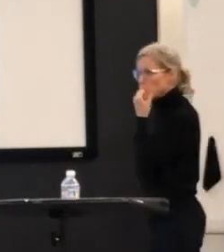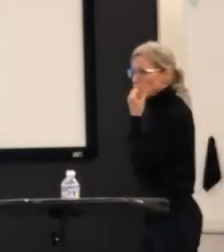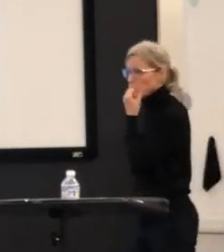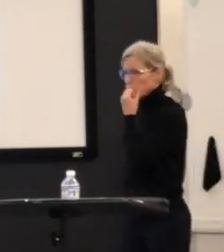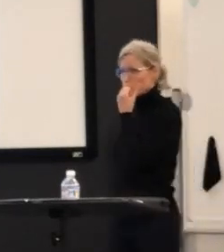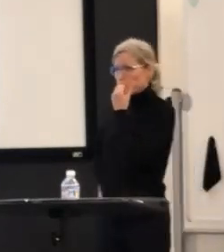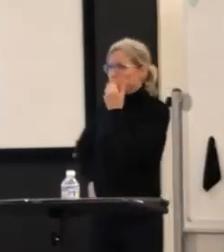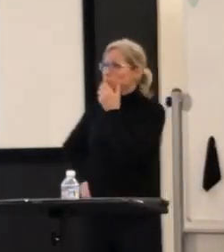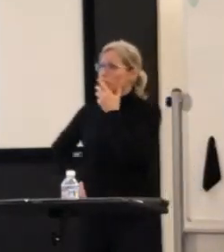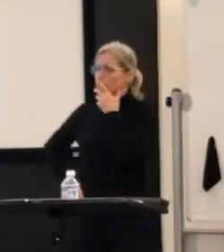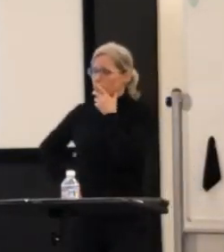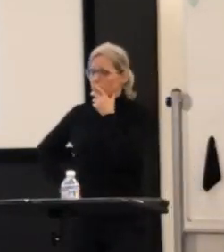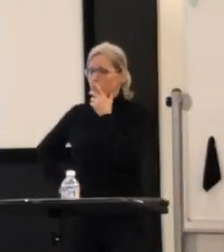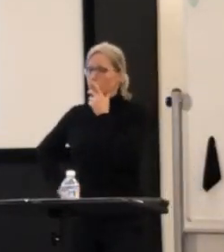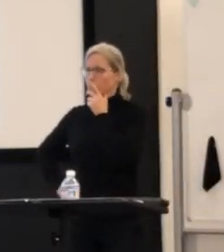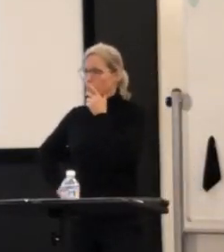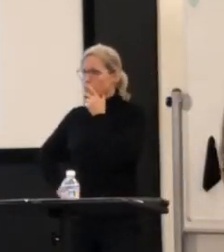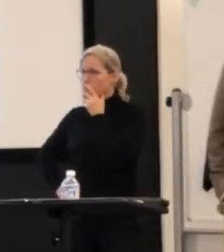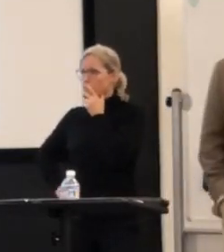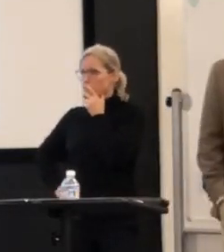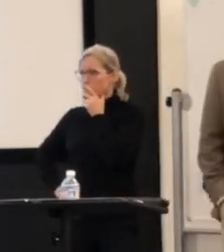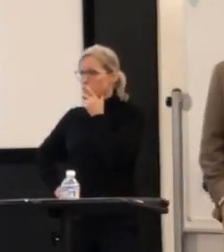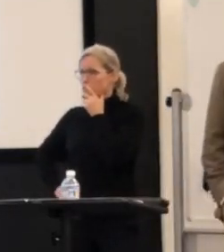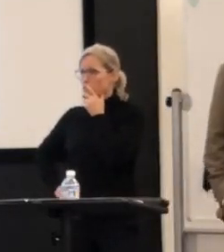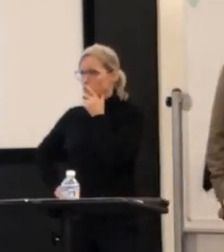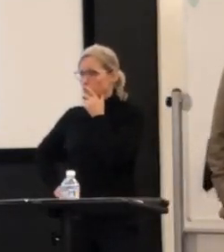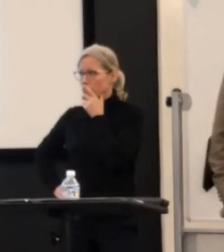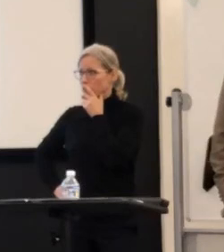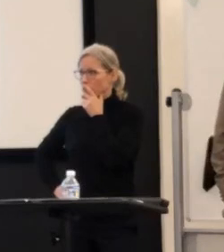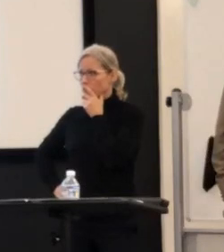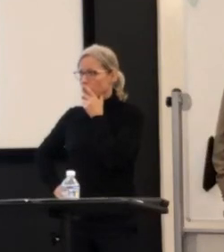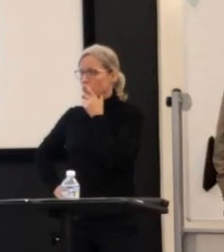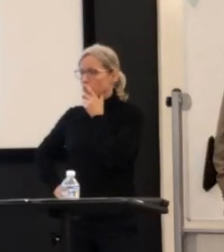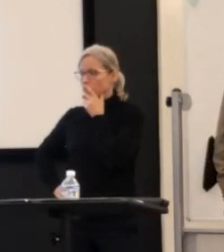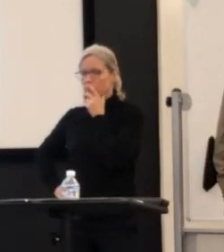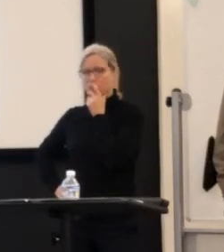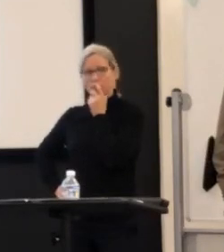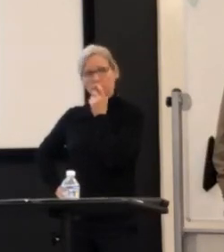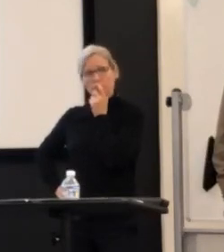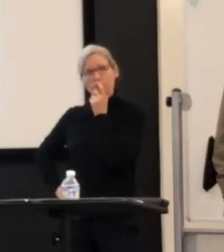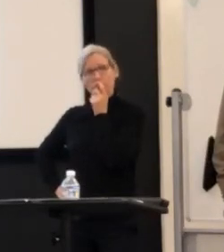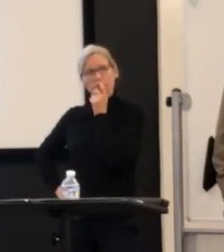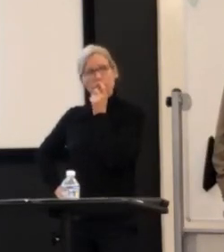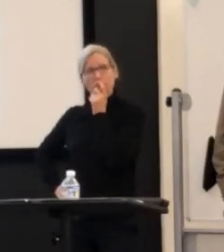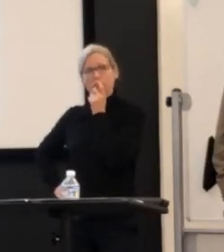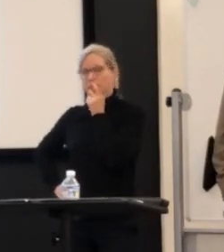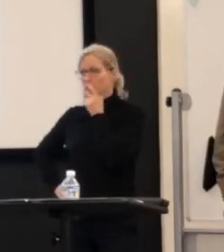and communicate any questions, concerns, research that people may have and want to share.